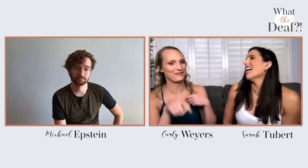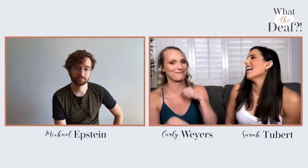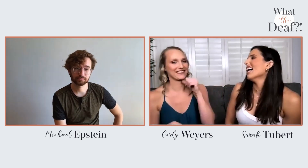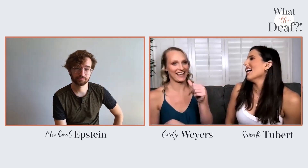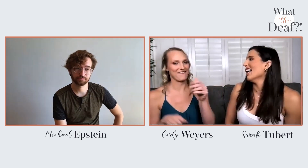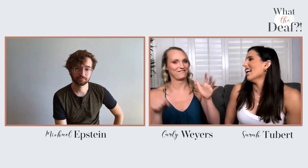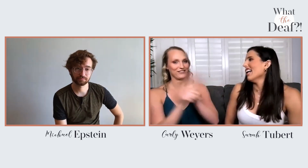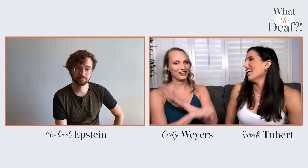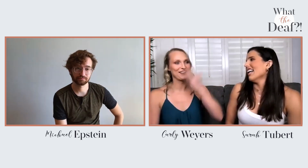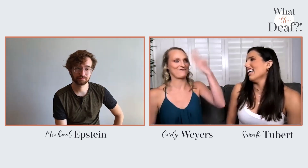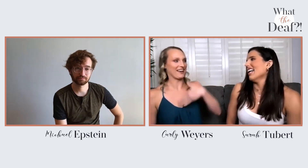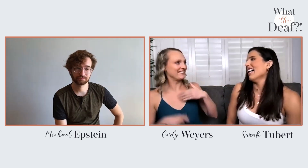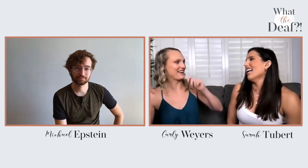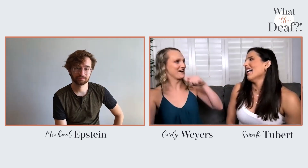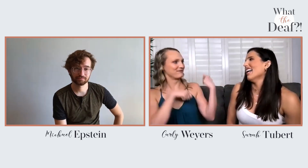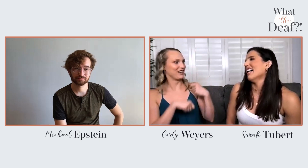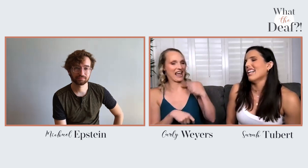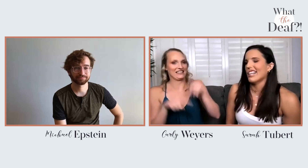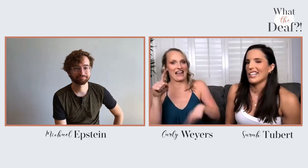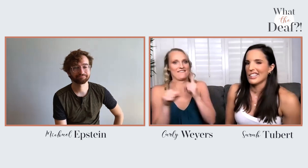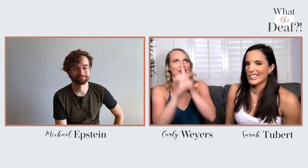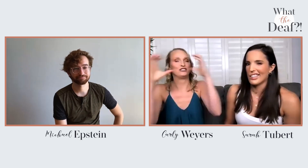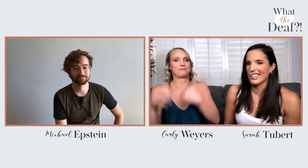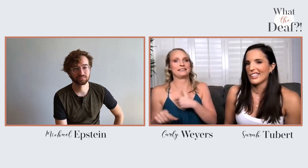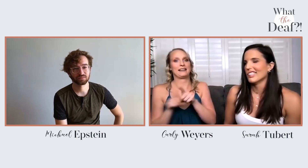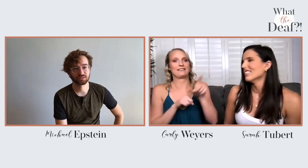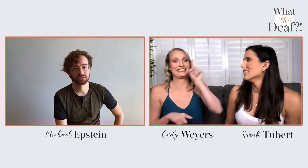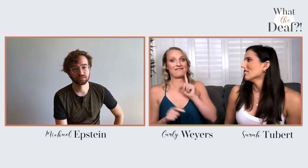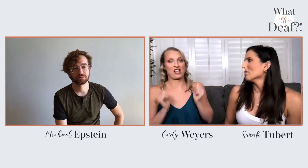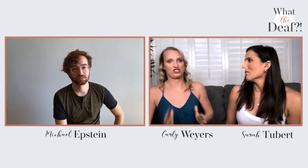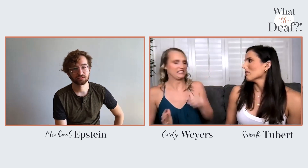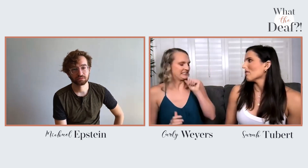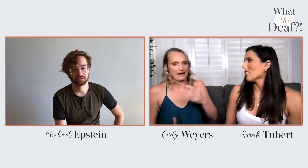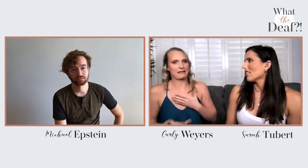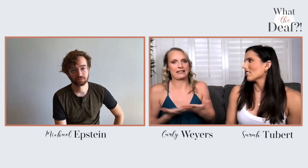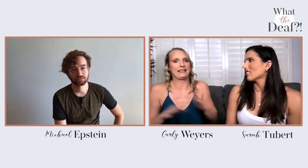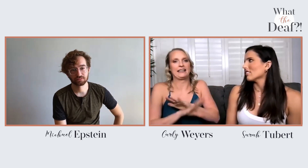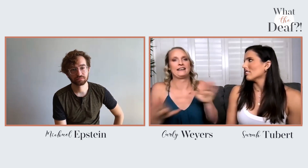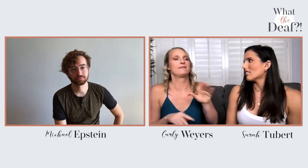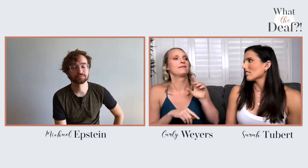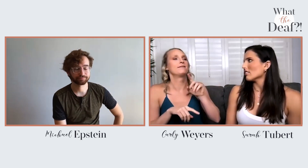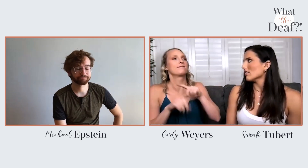I'm not fully in front of the camera, so I can't visualize myself as a deaf actor. It's not my thing.